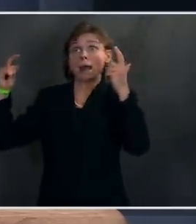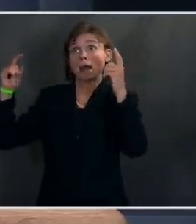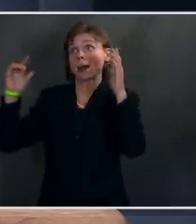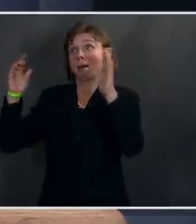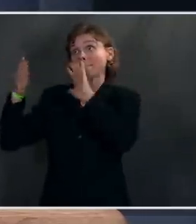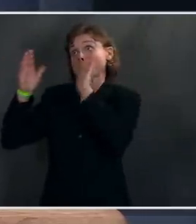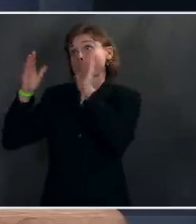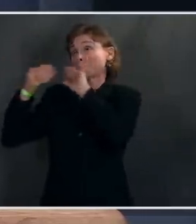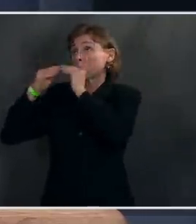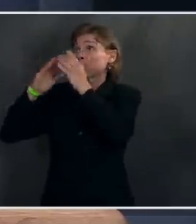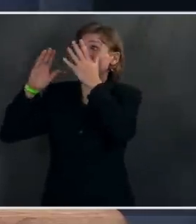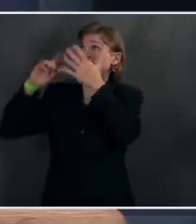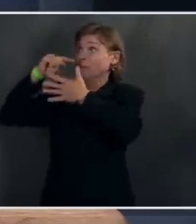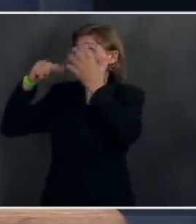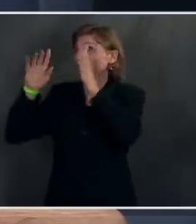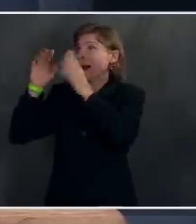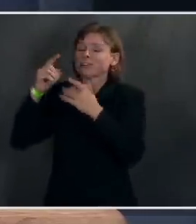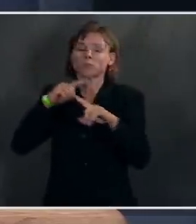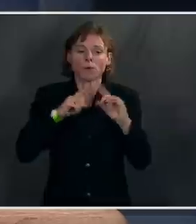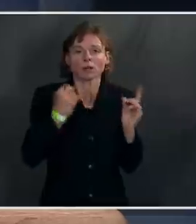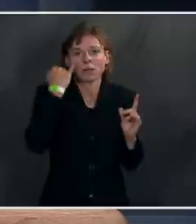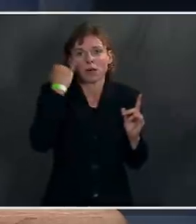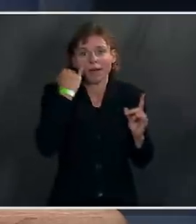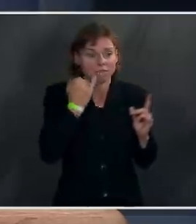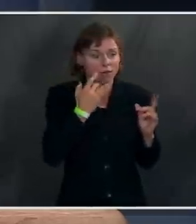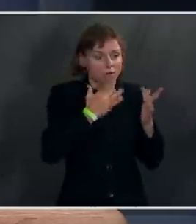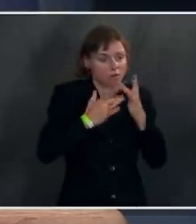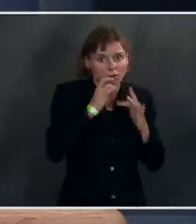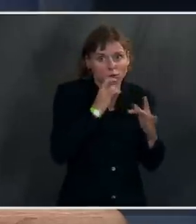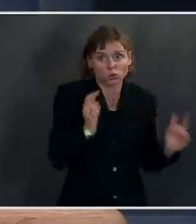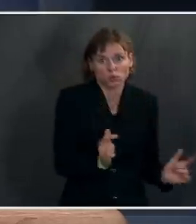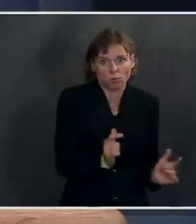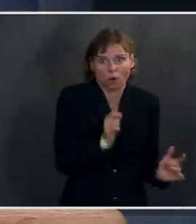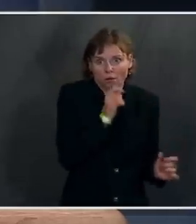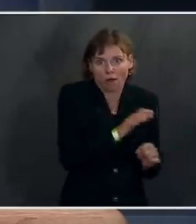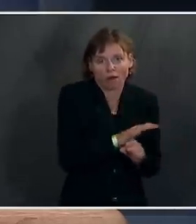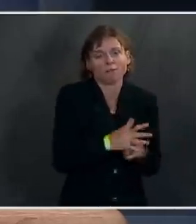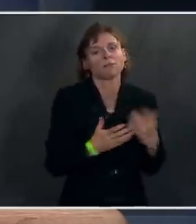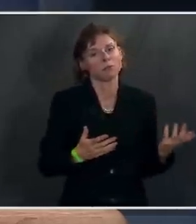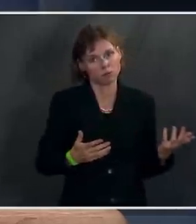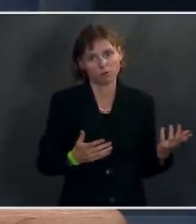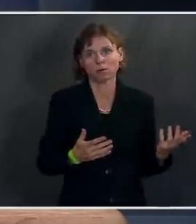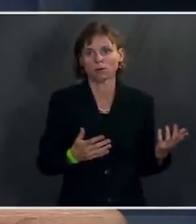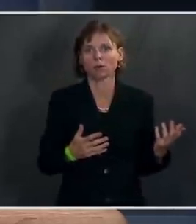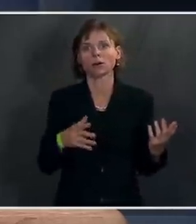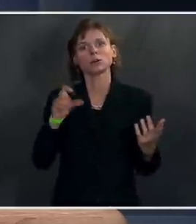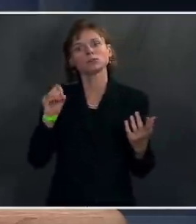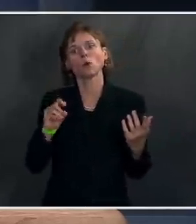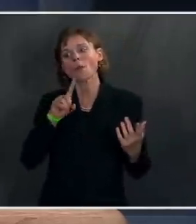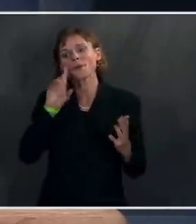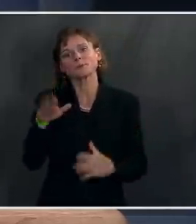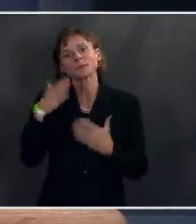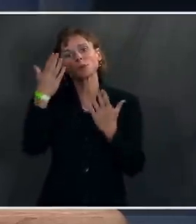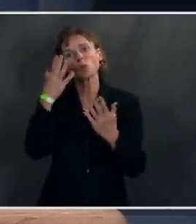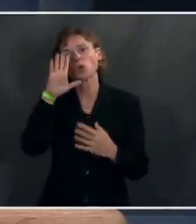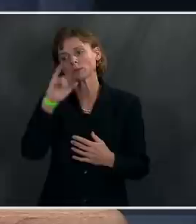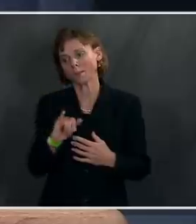And there have been public proposals, of course, by these senators and by others to split the package